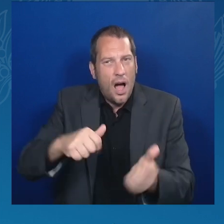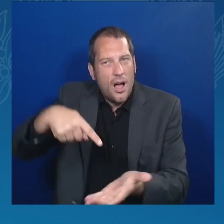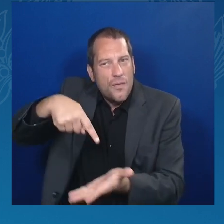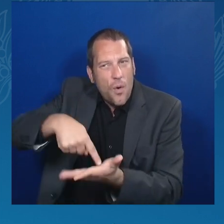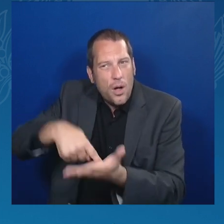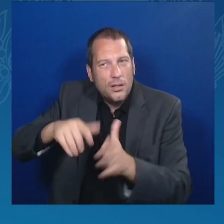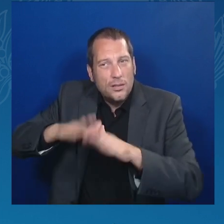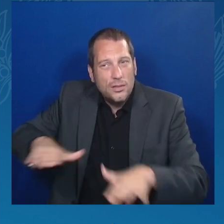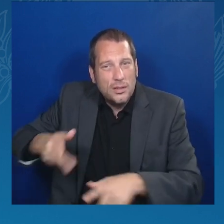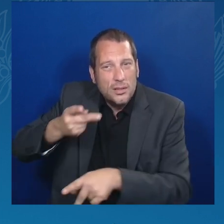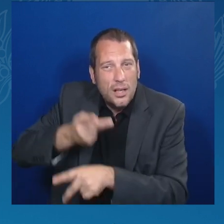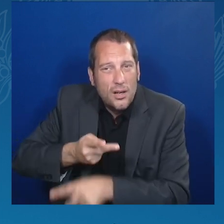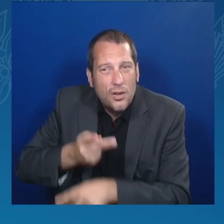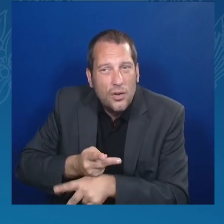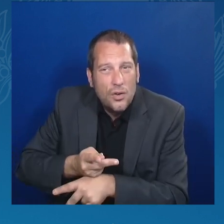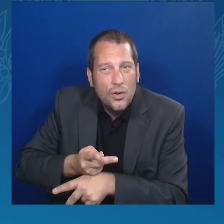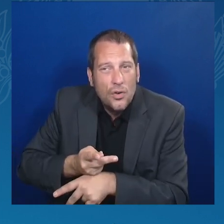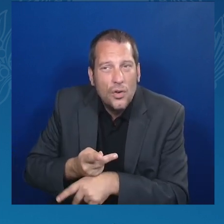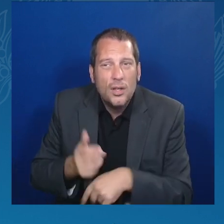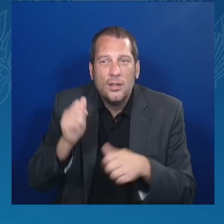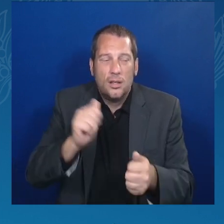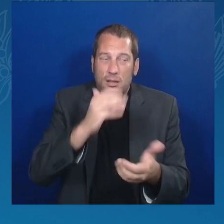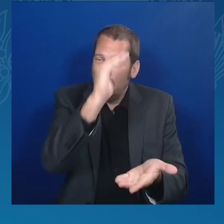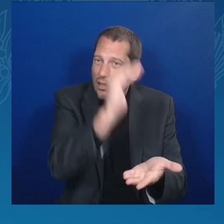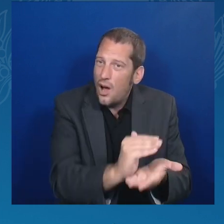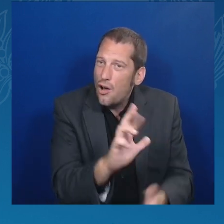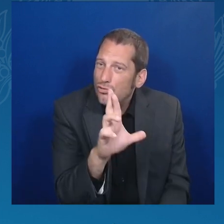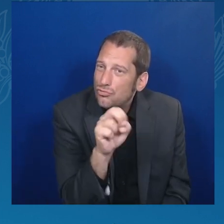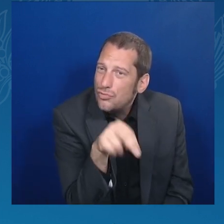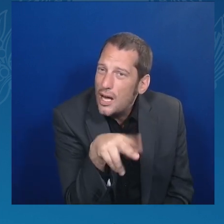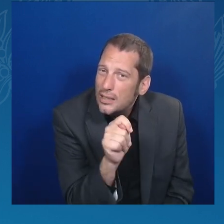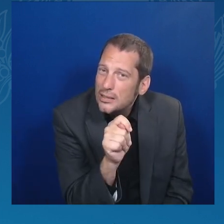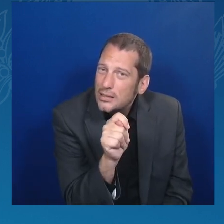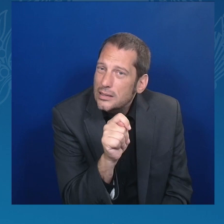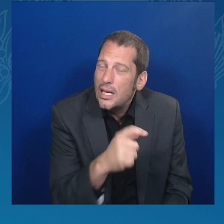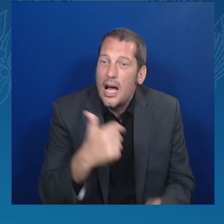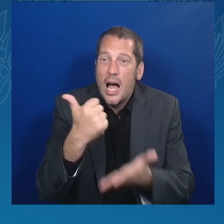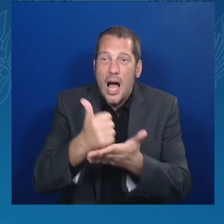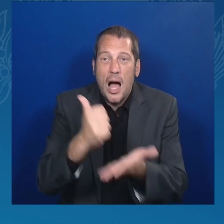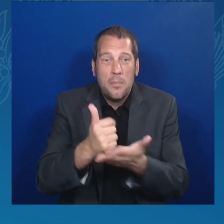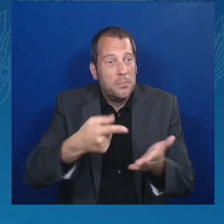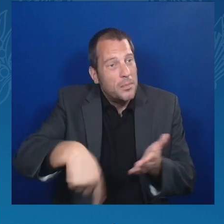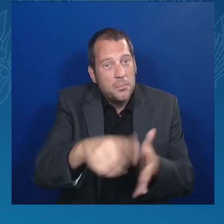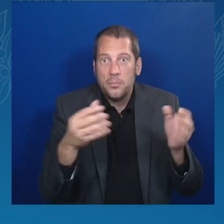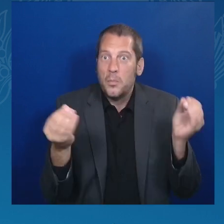We fight to secure a pathway for citizenship, including for our DREAMers.